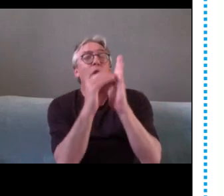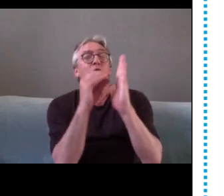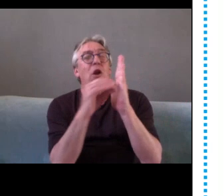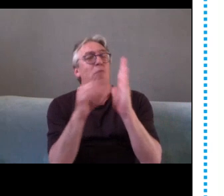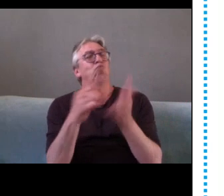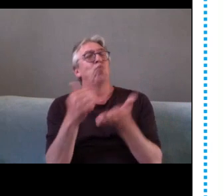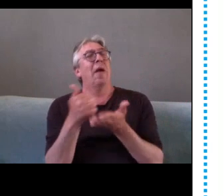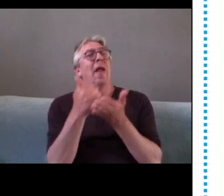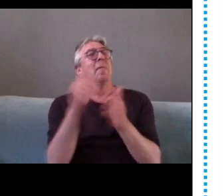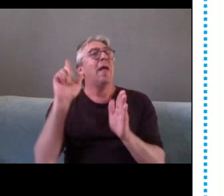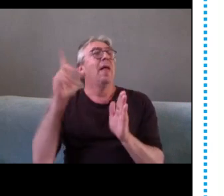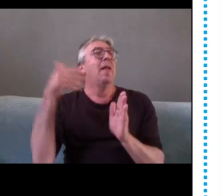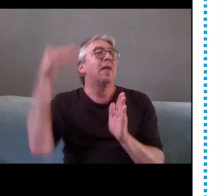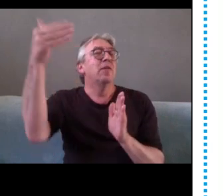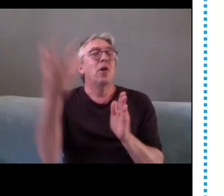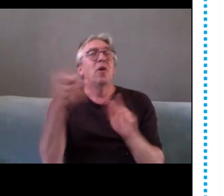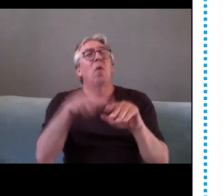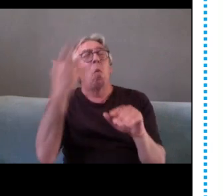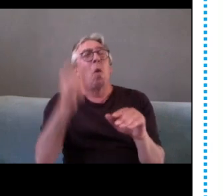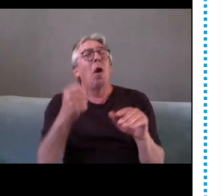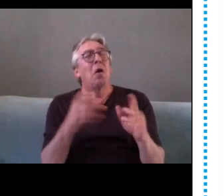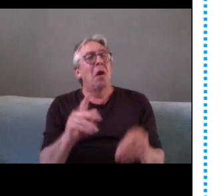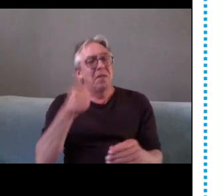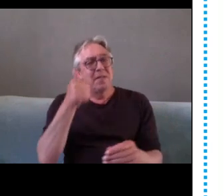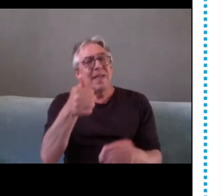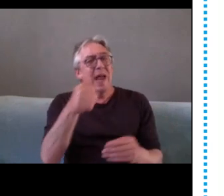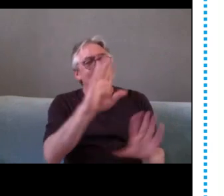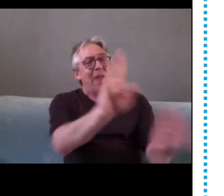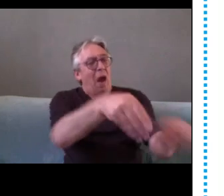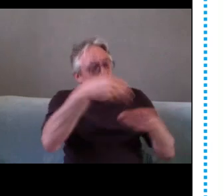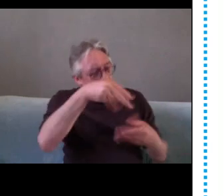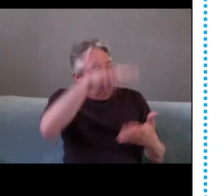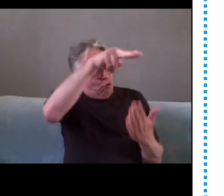if you'd like to refer to the Code to help you find the relevant parts.